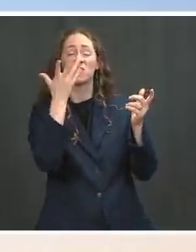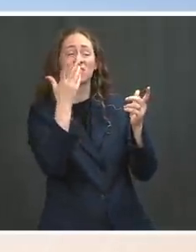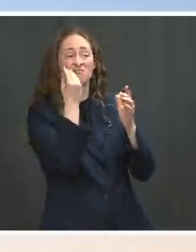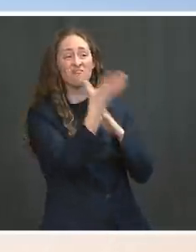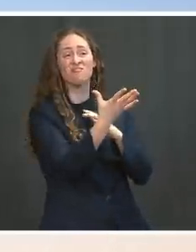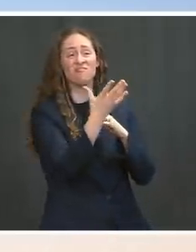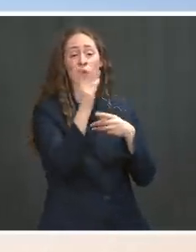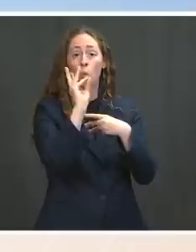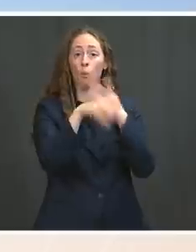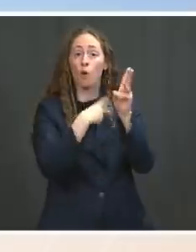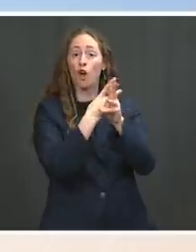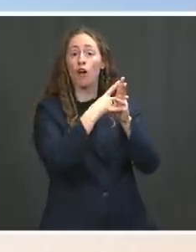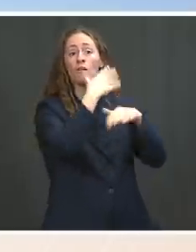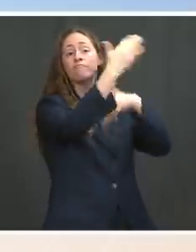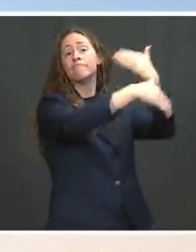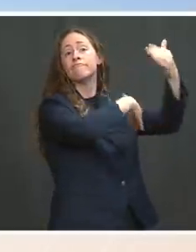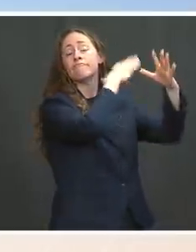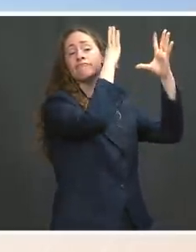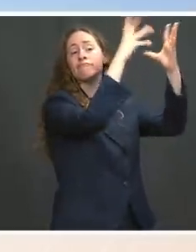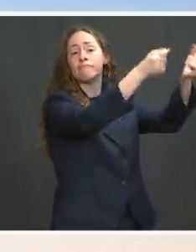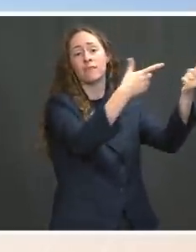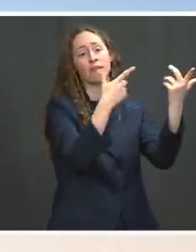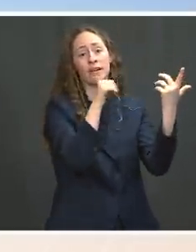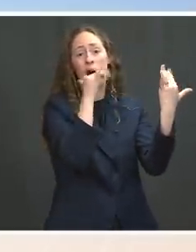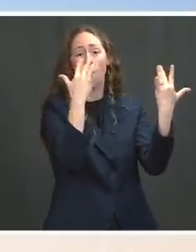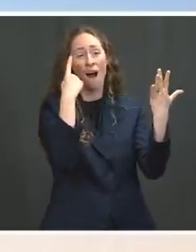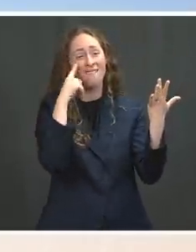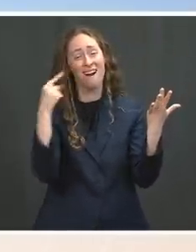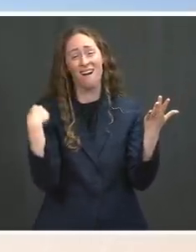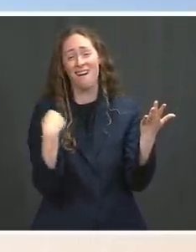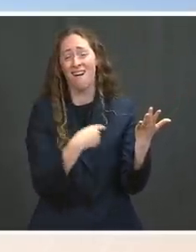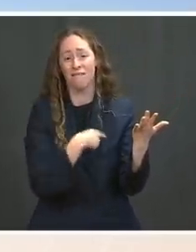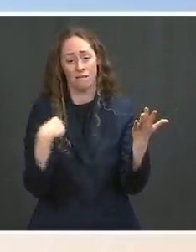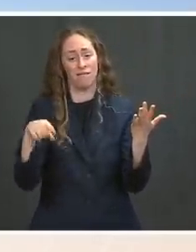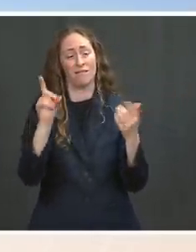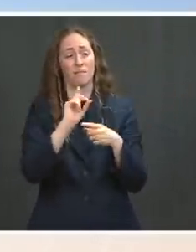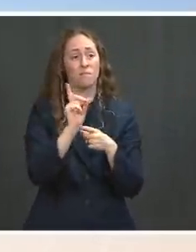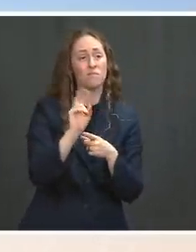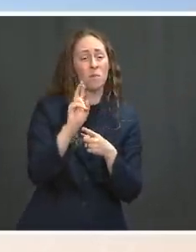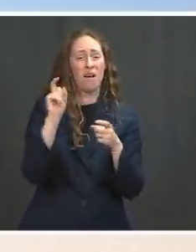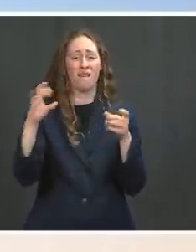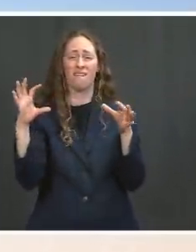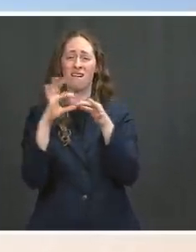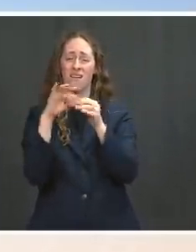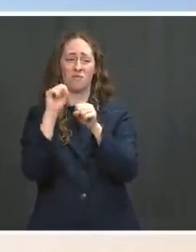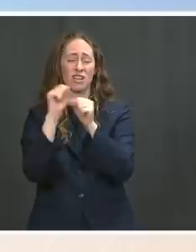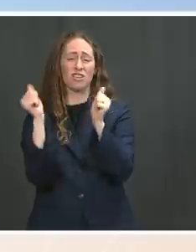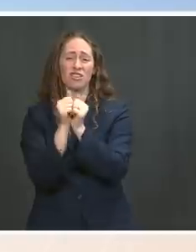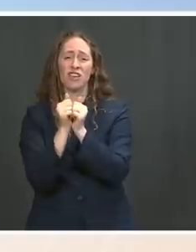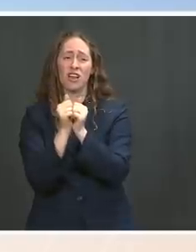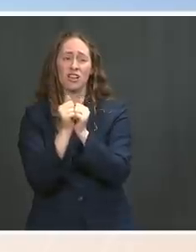as Democrats and Republicans, to increase our own competitiveness, to invest in the American workforce.